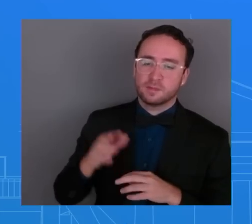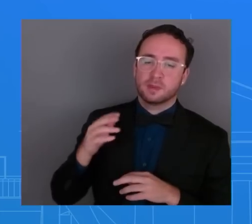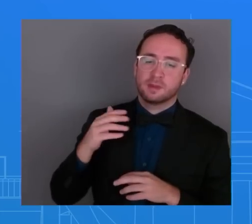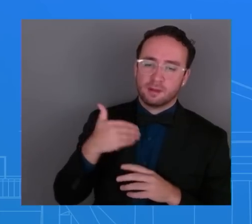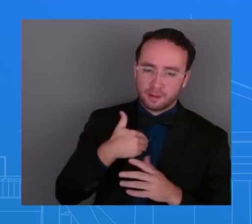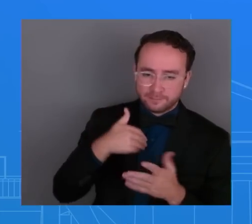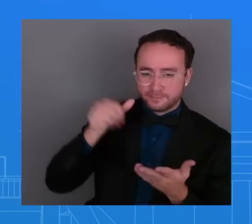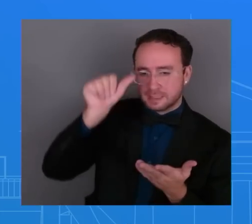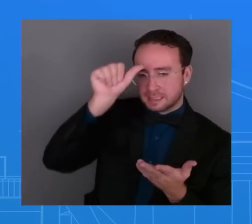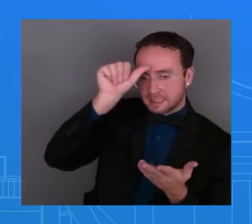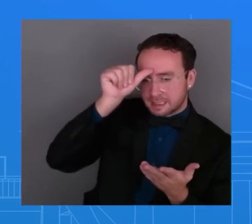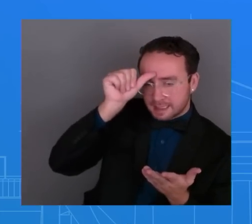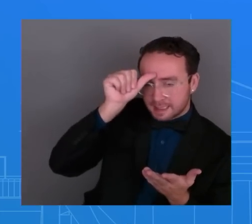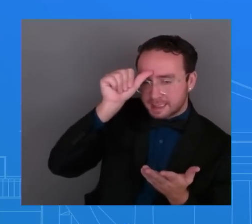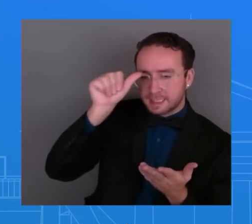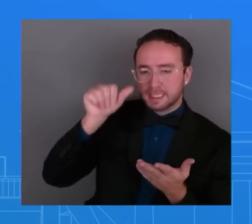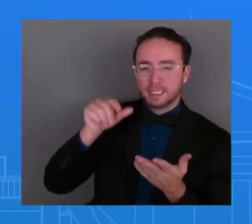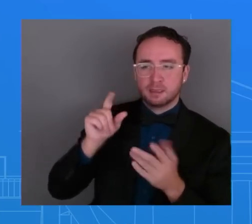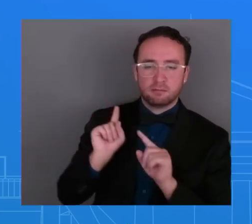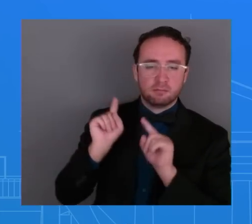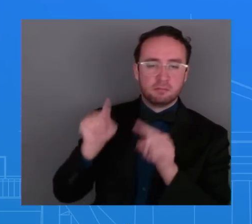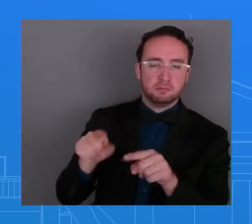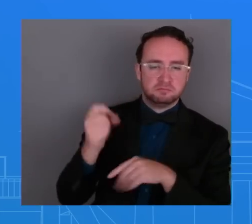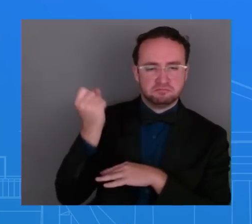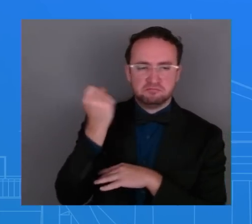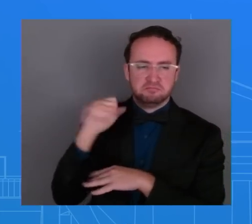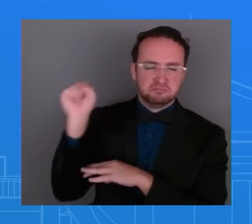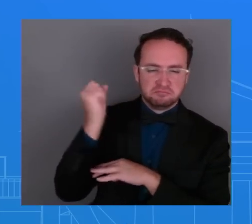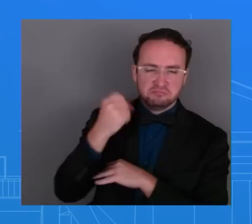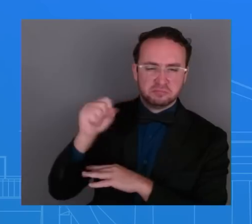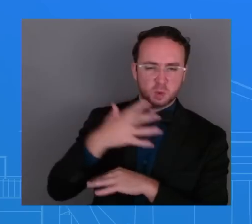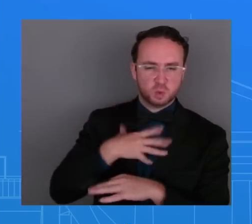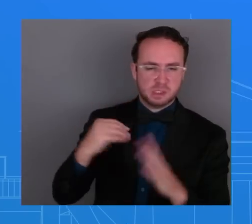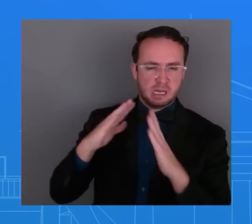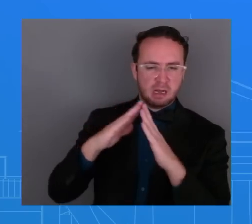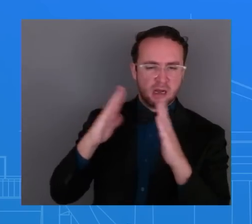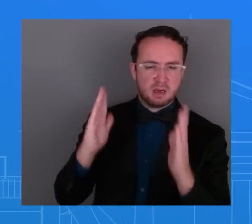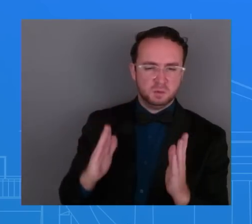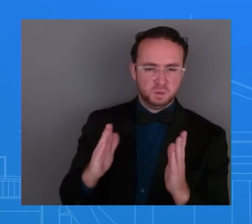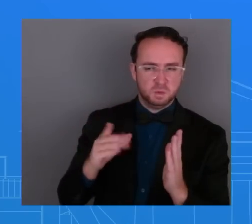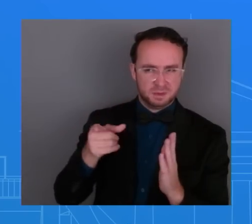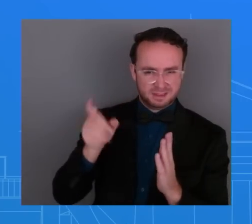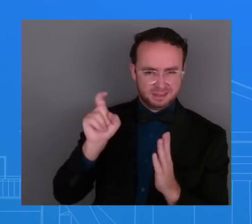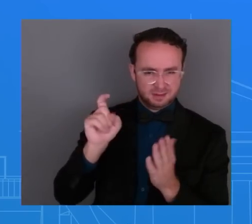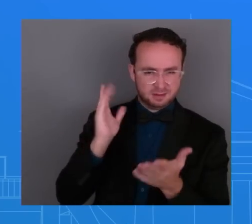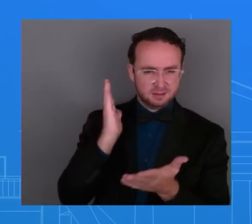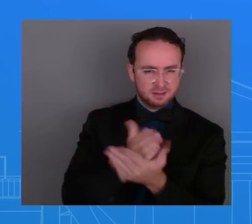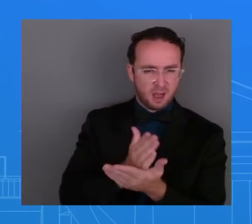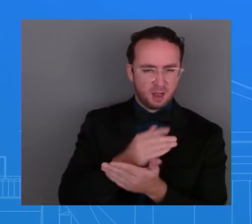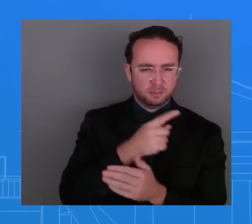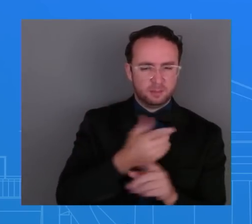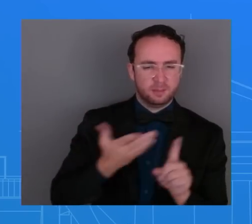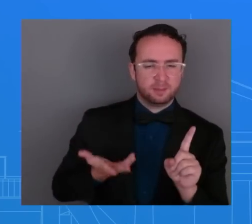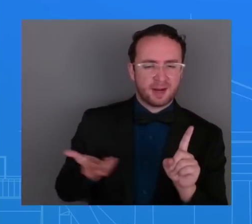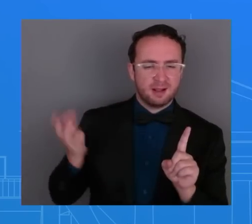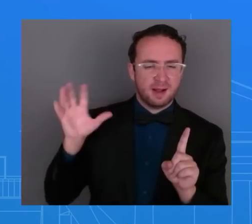to stop the atrocities against Hindu Americans -- Hindus in the Bangladesh. And, also, two of the Hindu lawmakers,